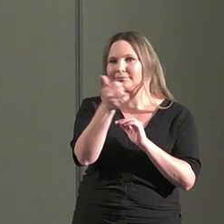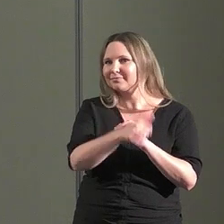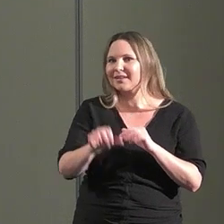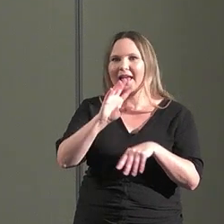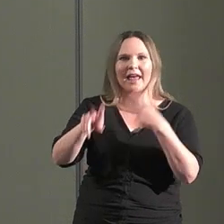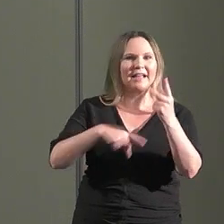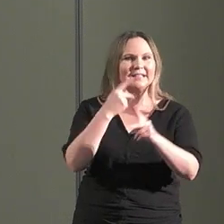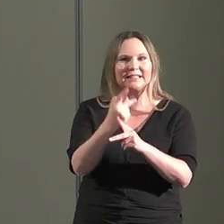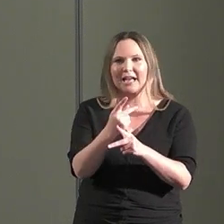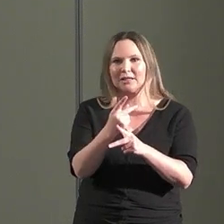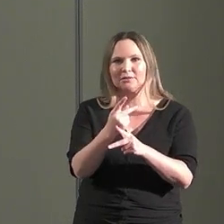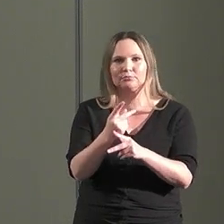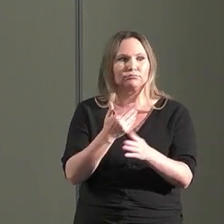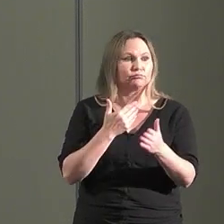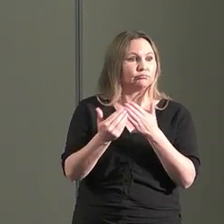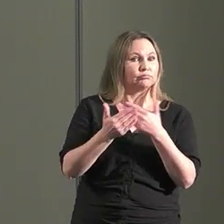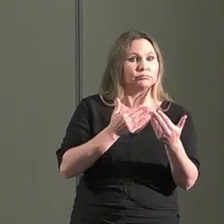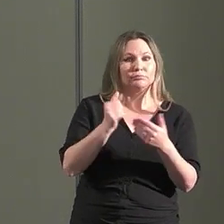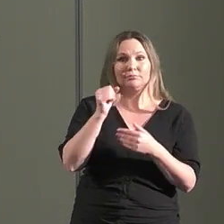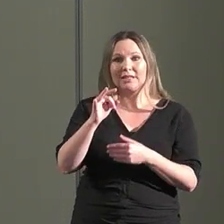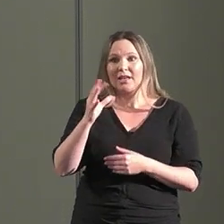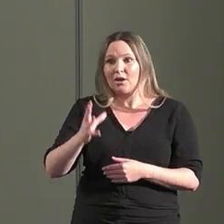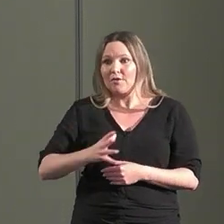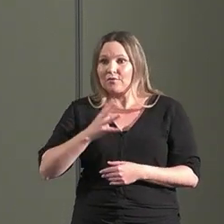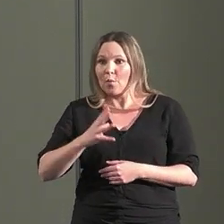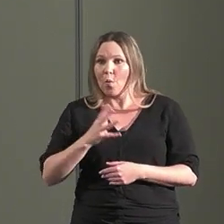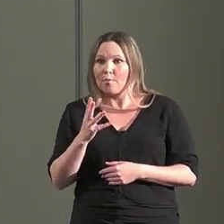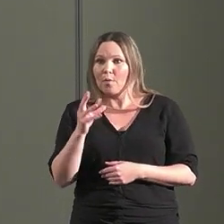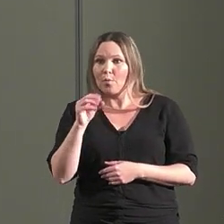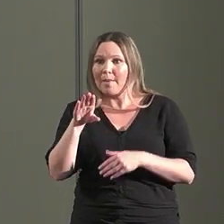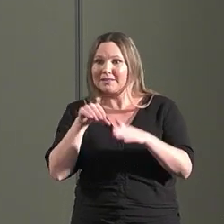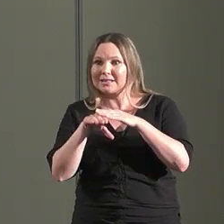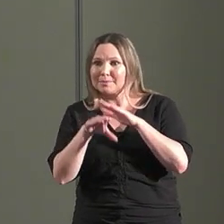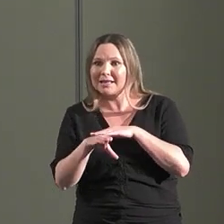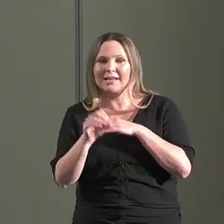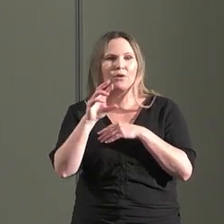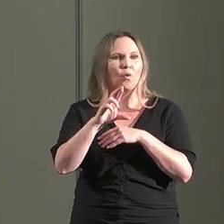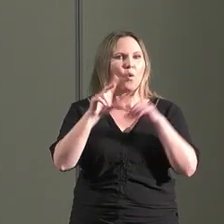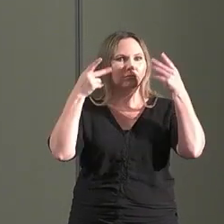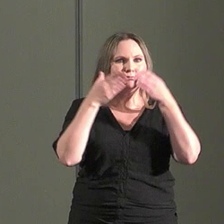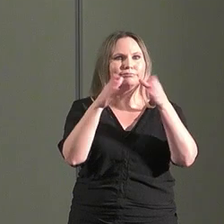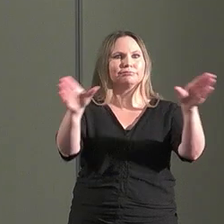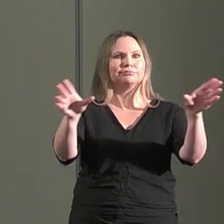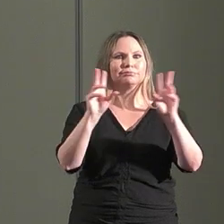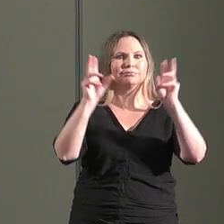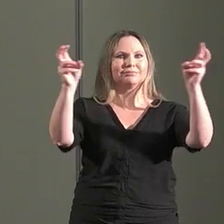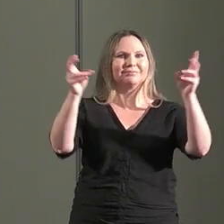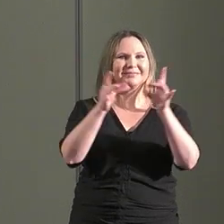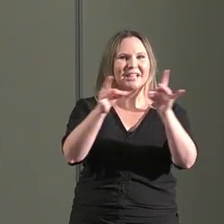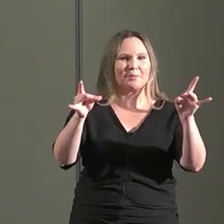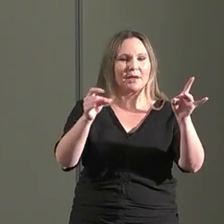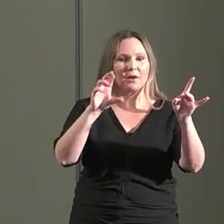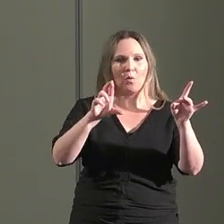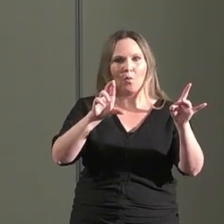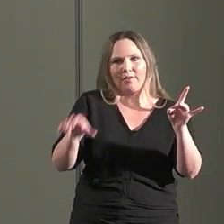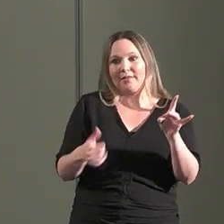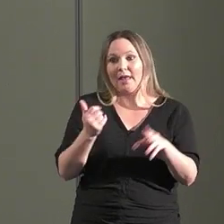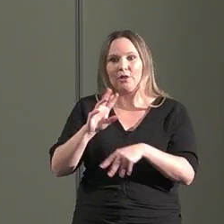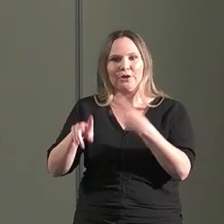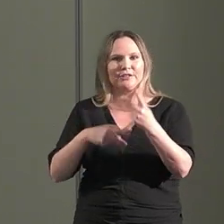So it didn't matter whether it was formal web accessibility policy or general statement or other types.